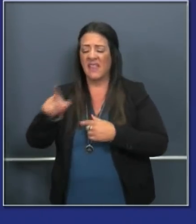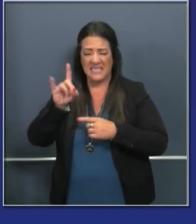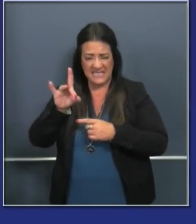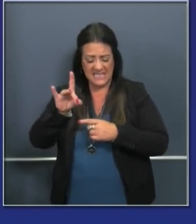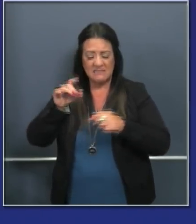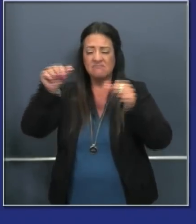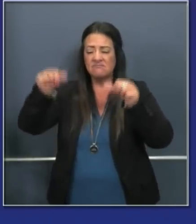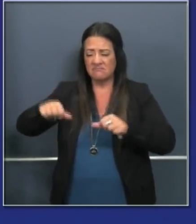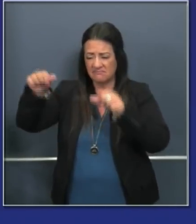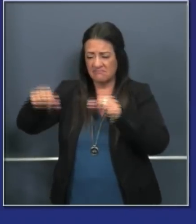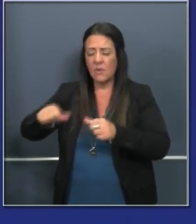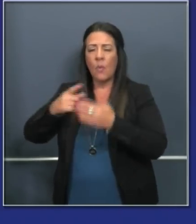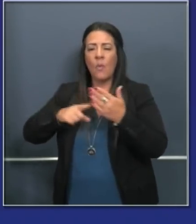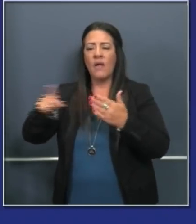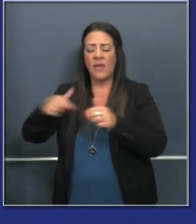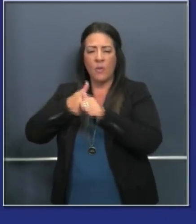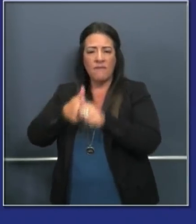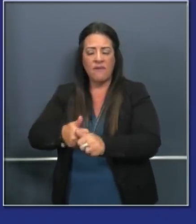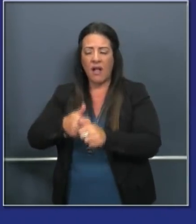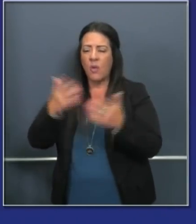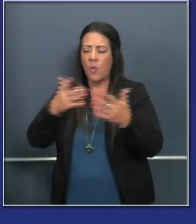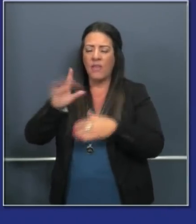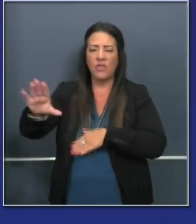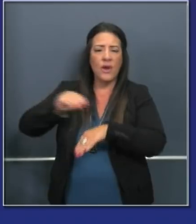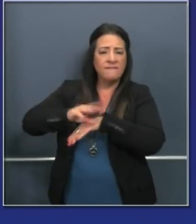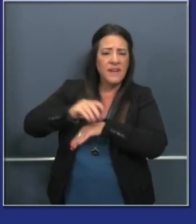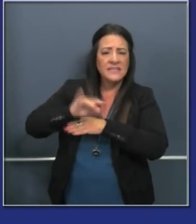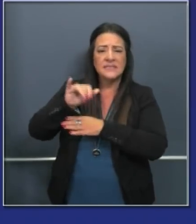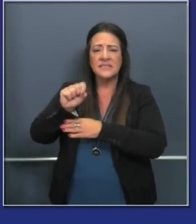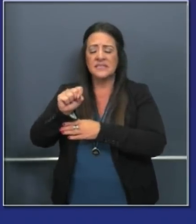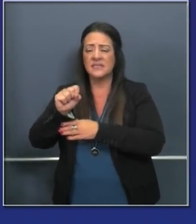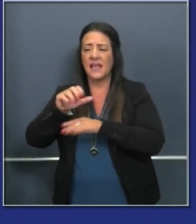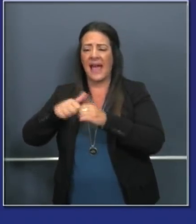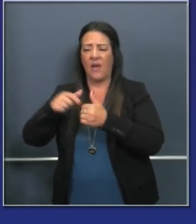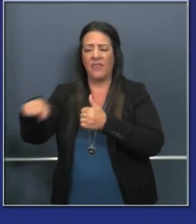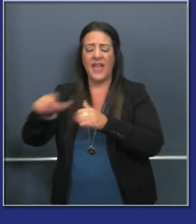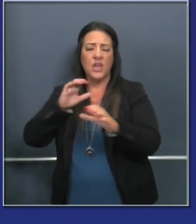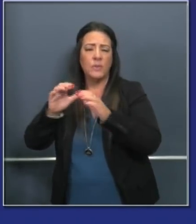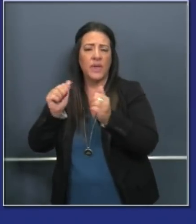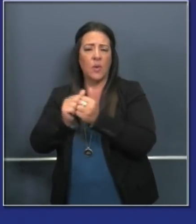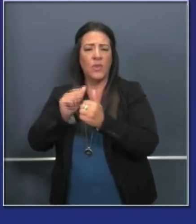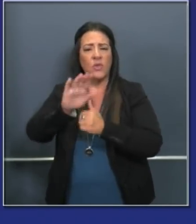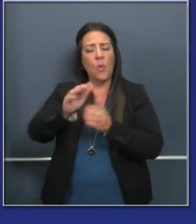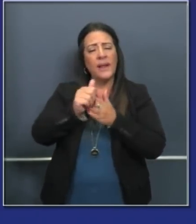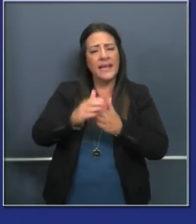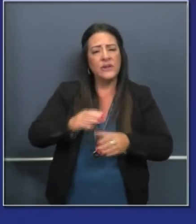AGAINST THE AT TEST STATIONS THAT WERE PUT FORTH BY COUNTY HEALTH OFFICIALS HEALTH OFFICERS IN PARTNERSHIP WITH